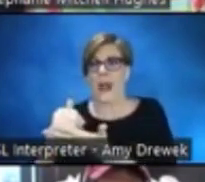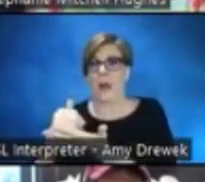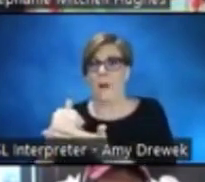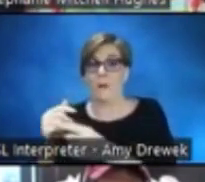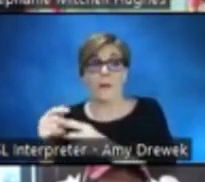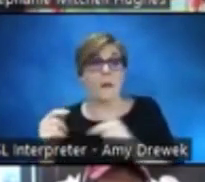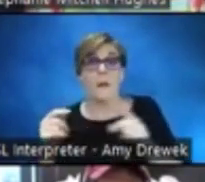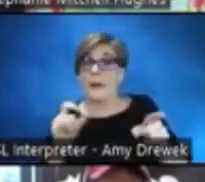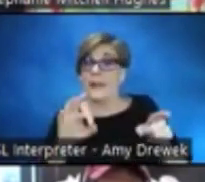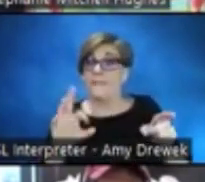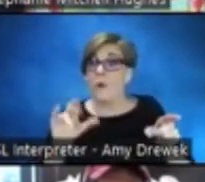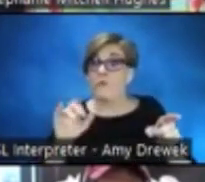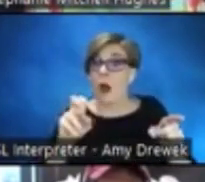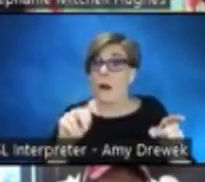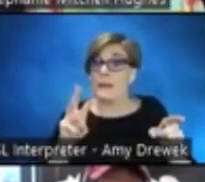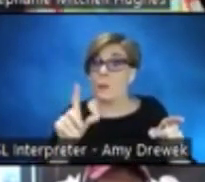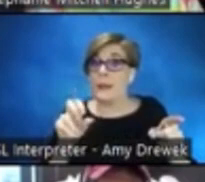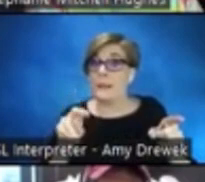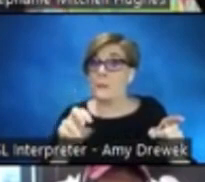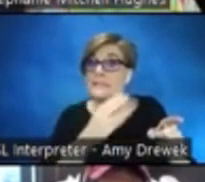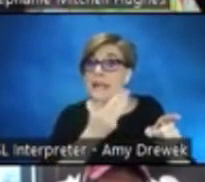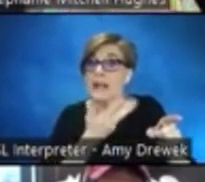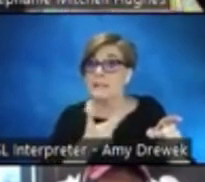TALK ABOUT NUMBER FOUR.